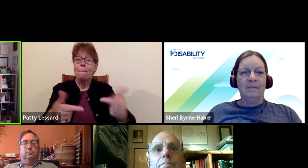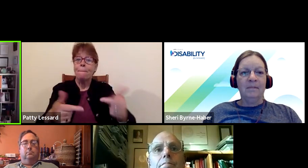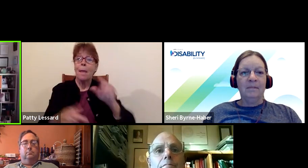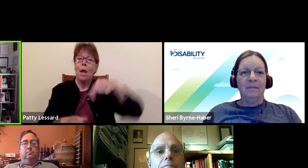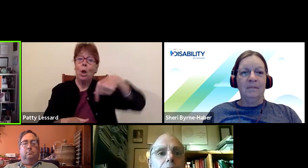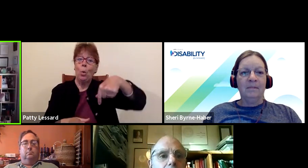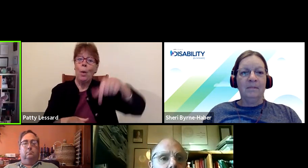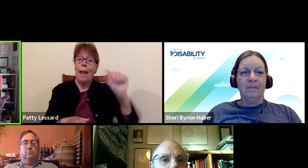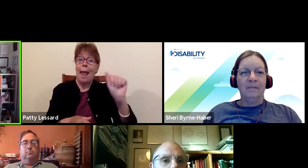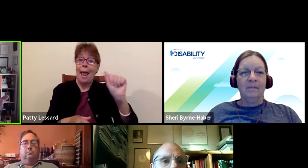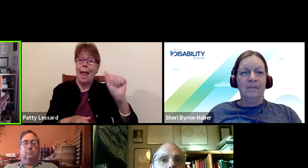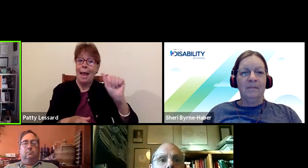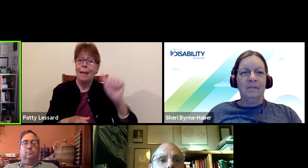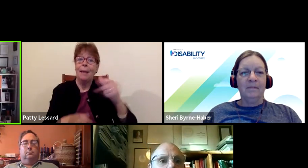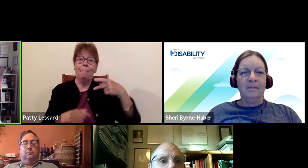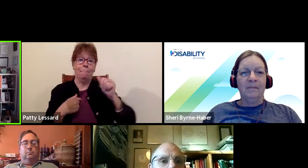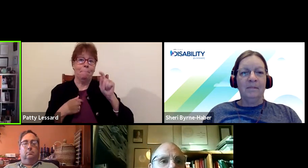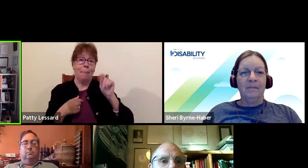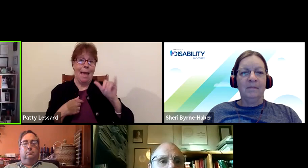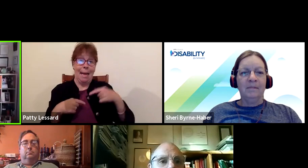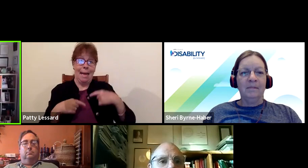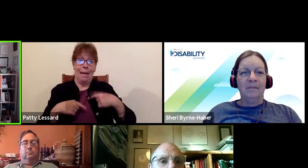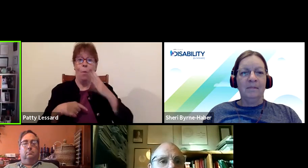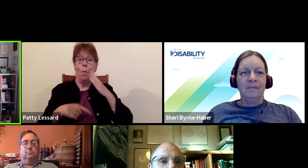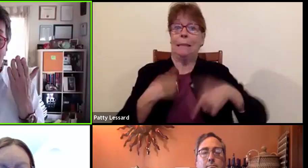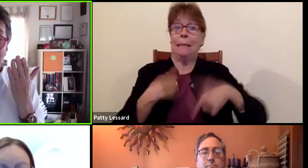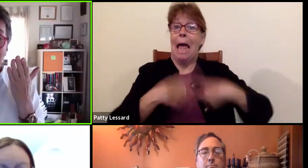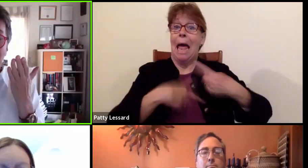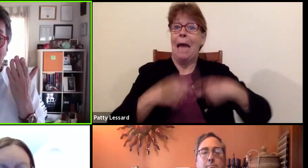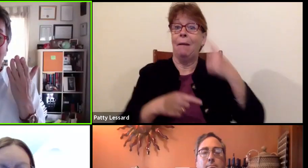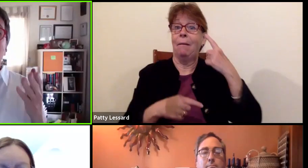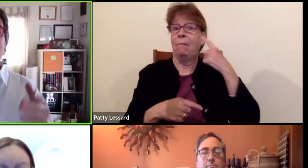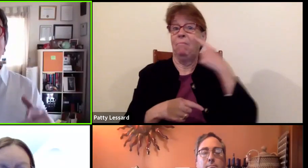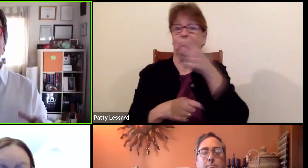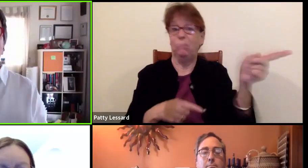So, don's going to sign in American Sign Language, and the interpreter, Dan, will interpret for him.